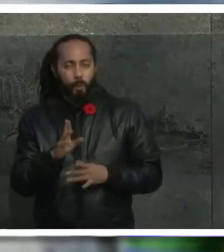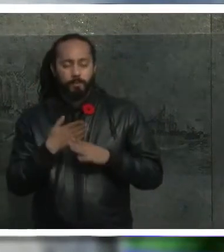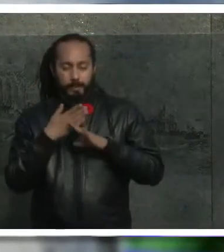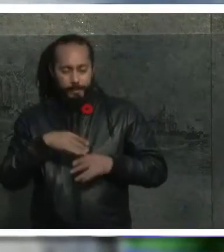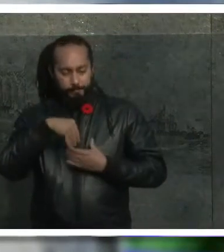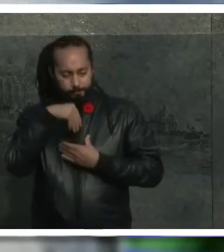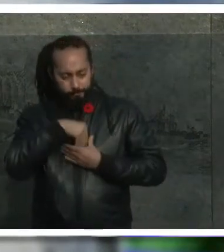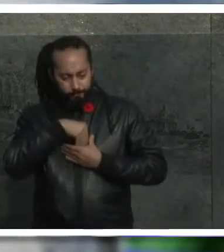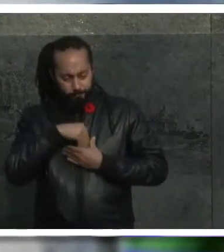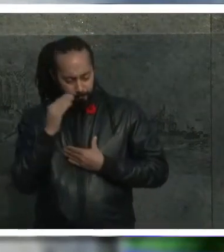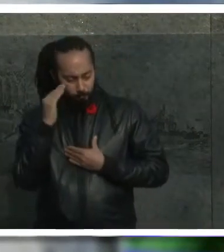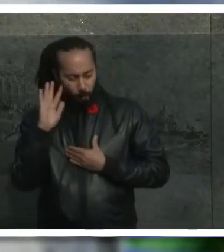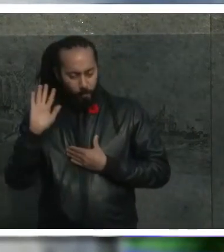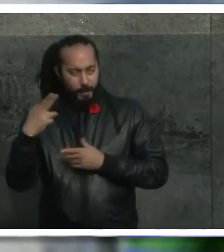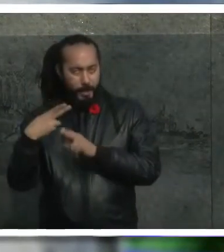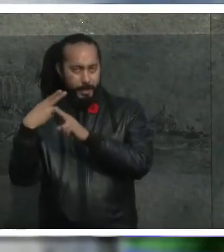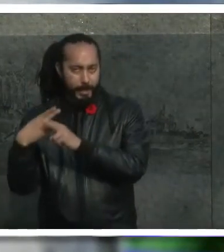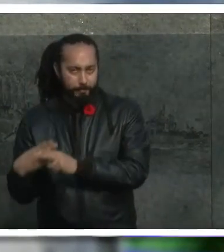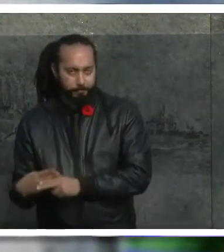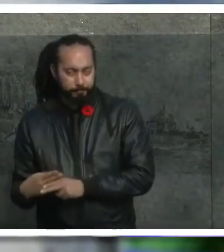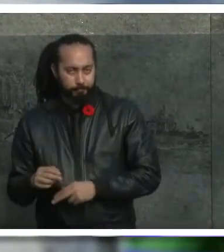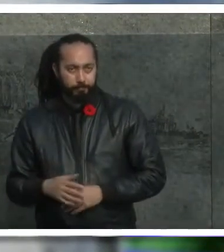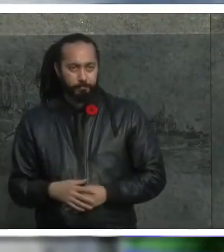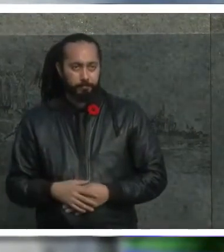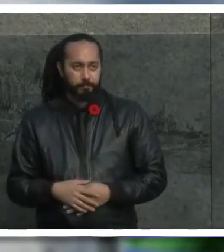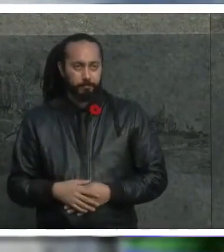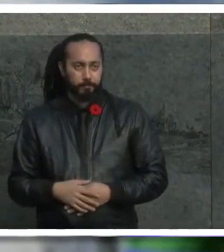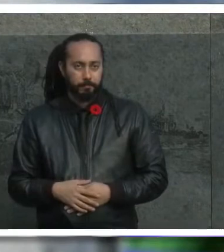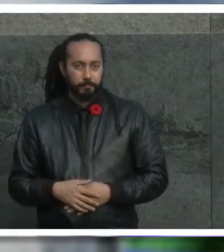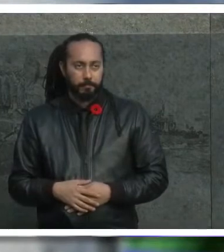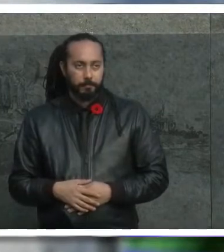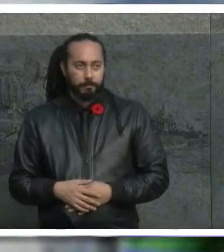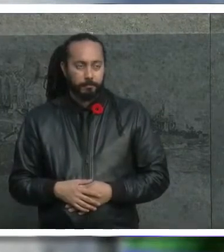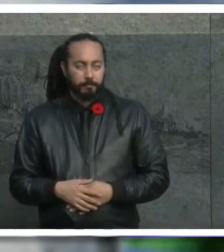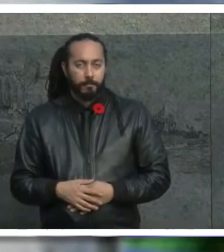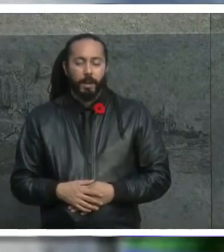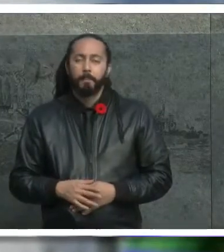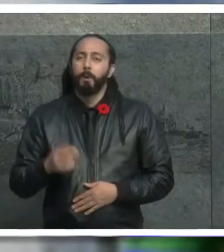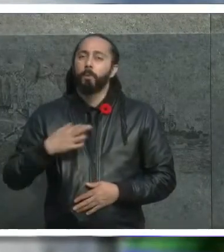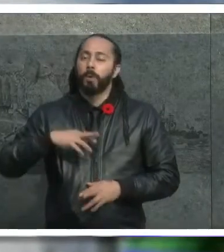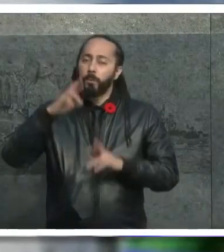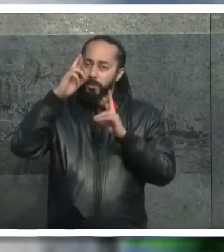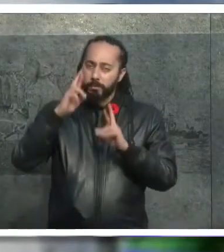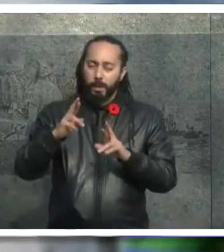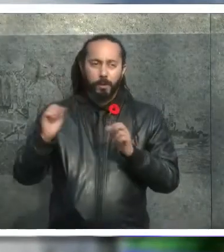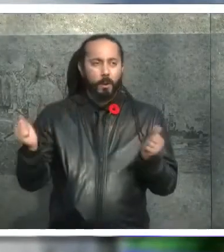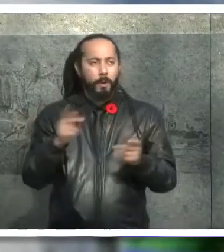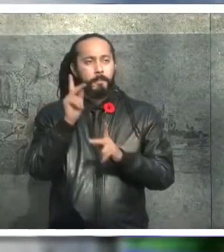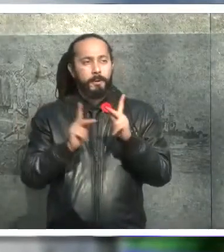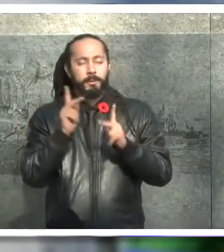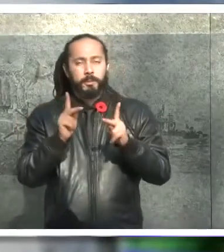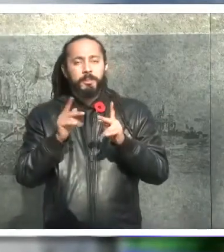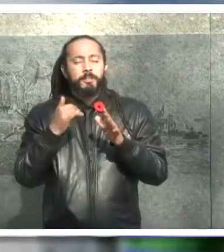hearts. In respecting individual beliefs and conscious,